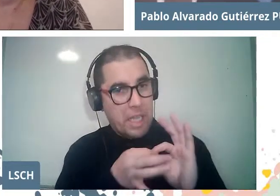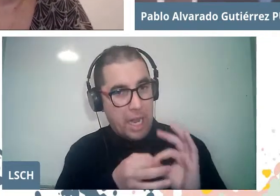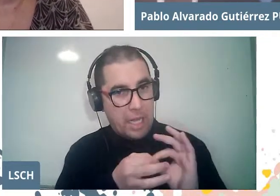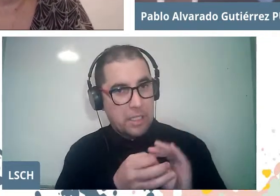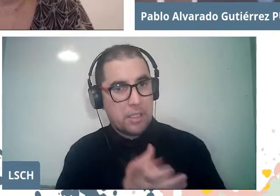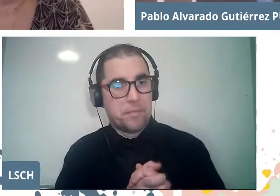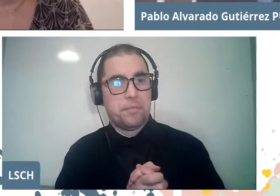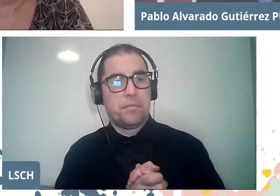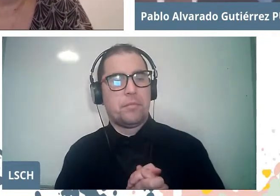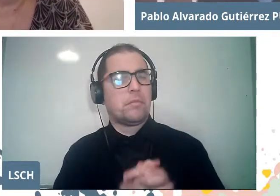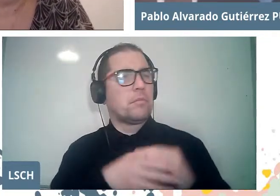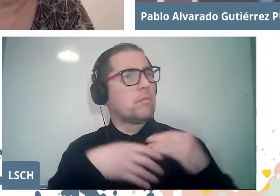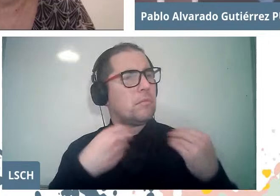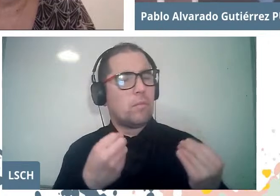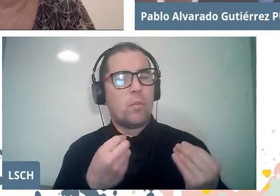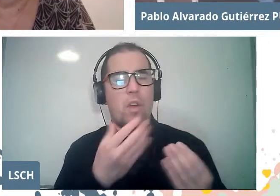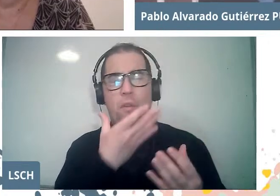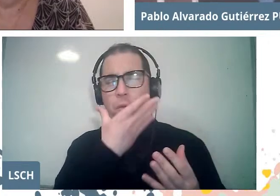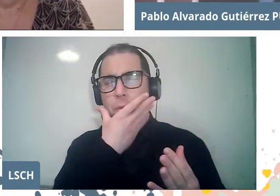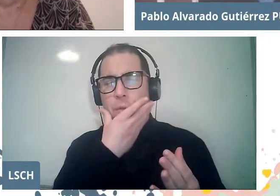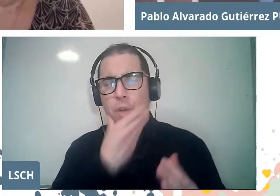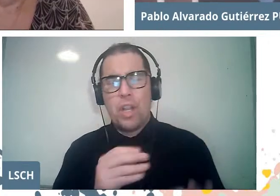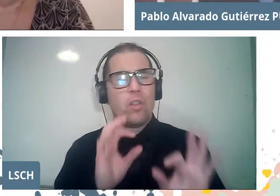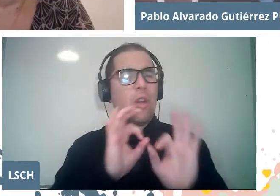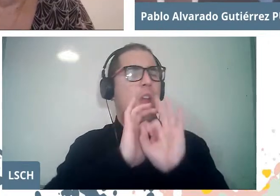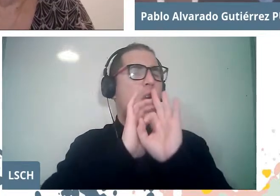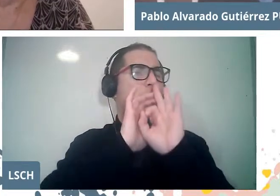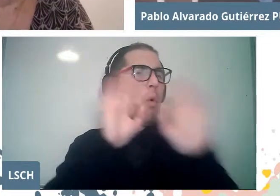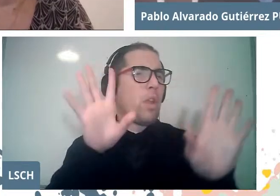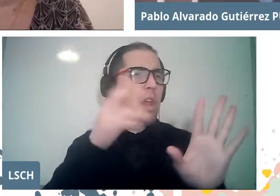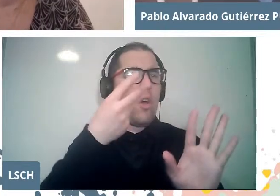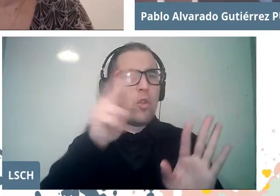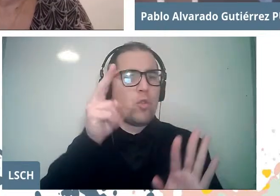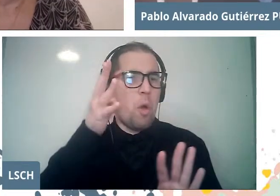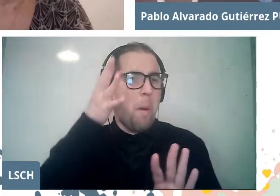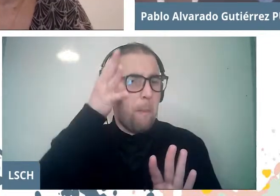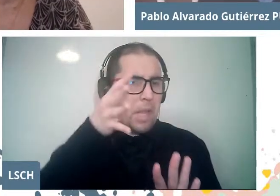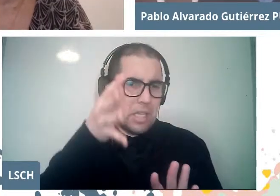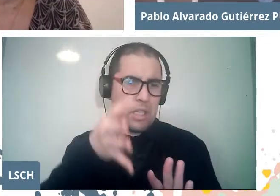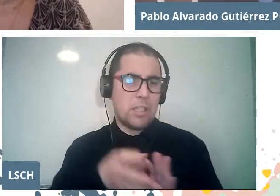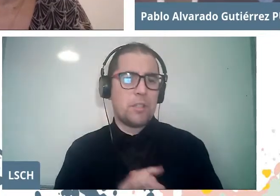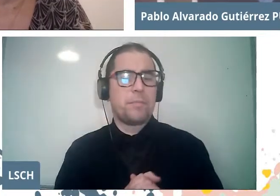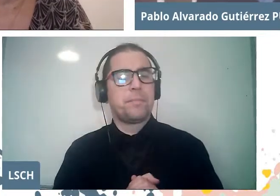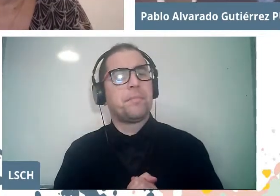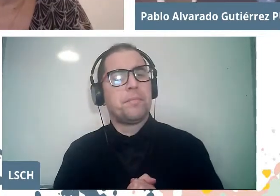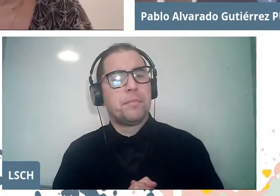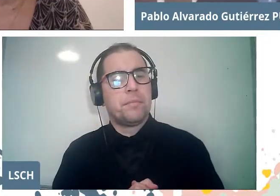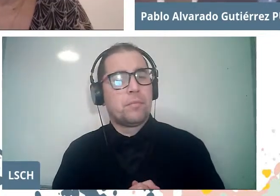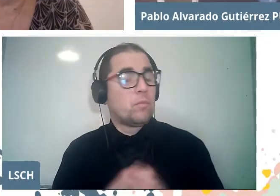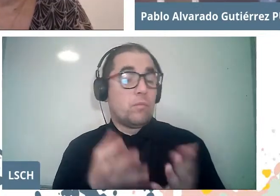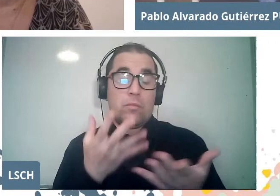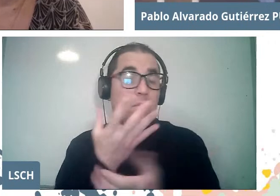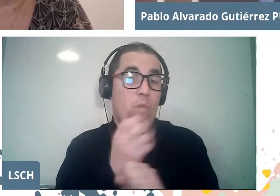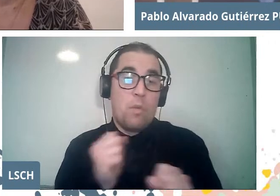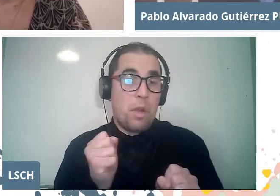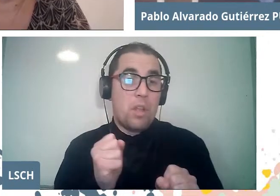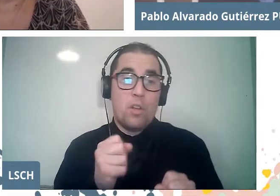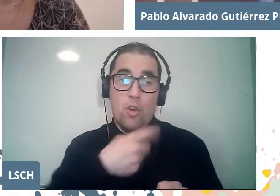Your participation has been wonderful. I can not tell you how happy I am,